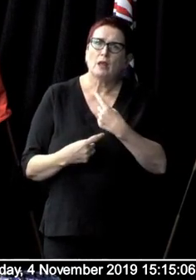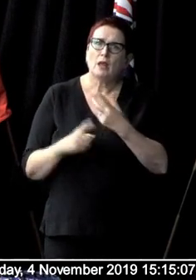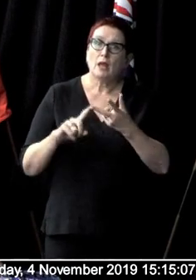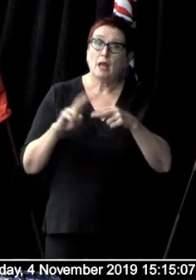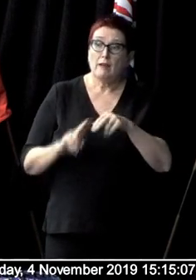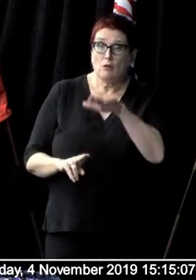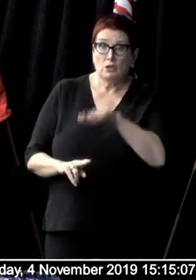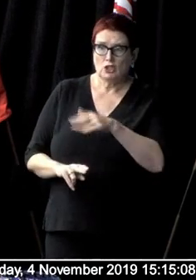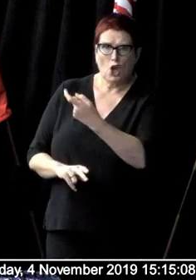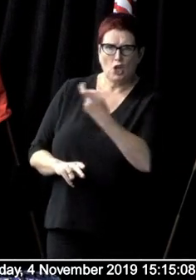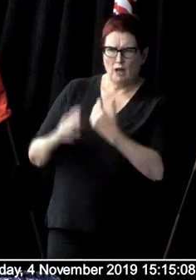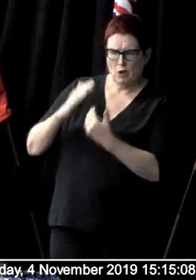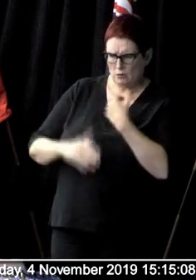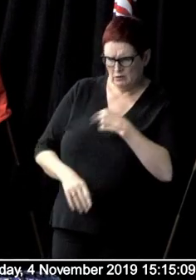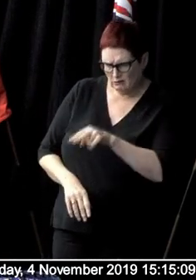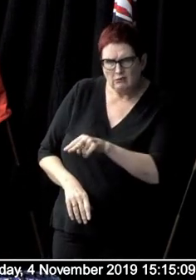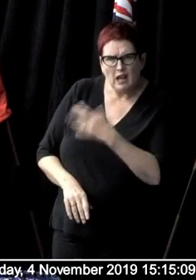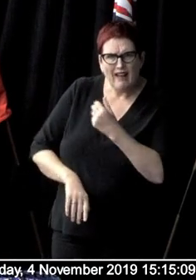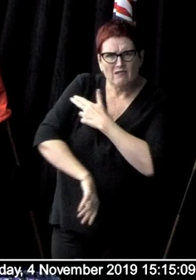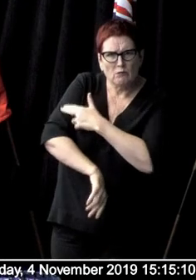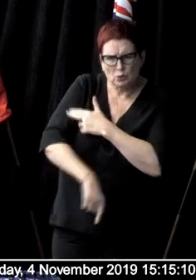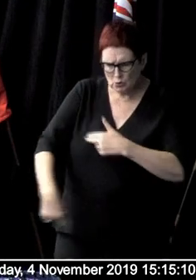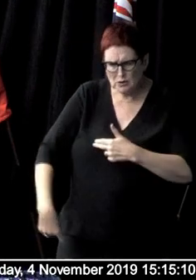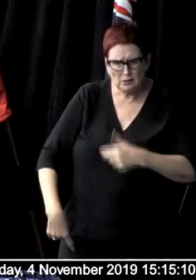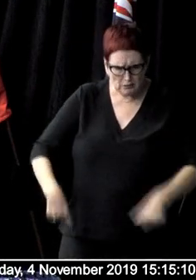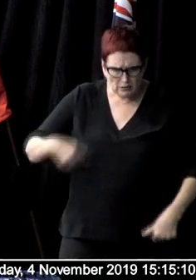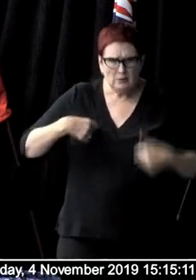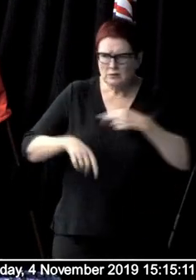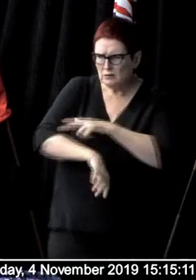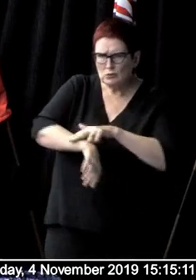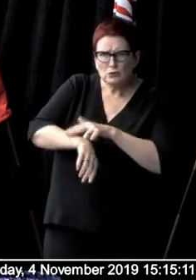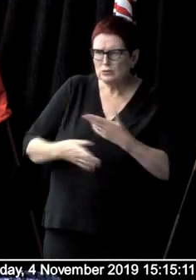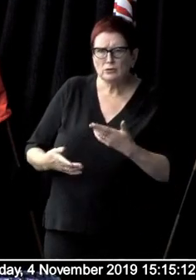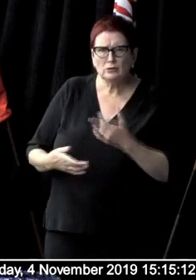bruises on their legs and they realised how this child was seated all day.